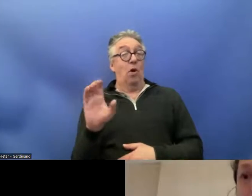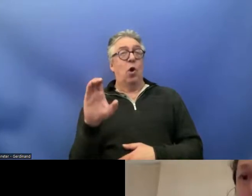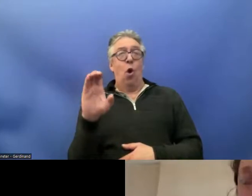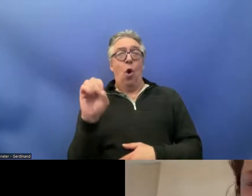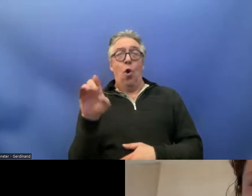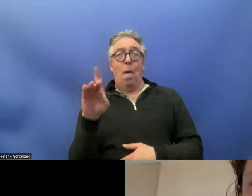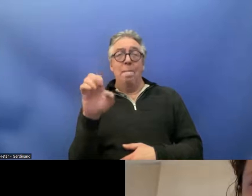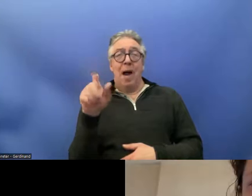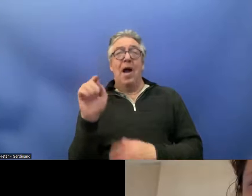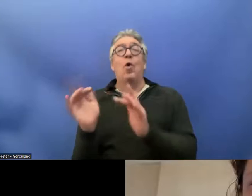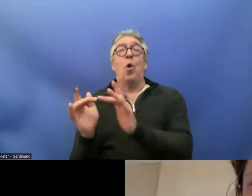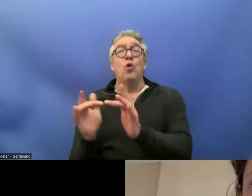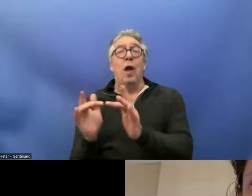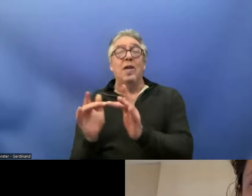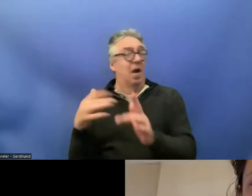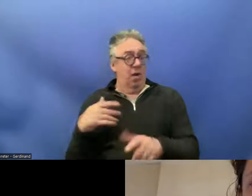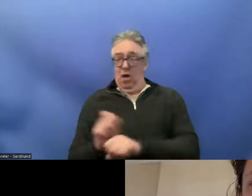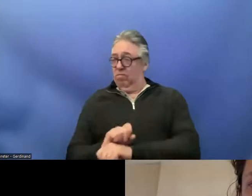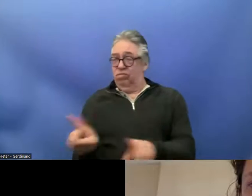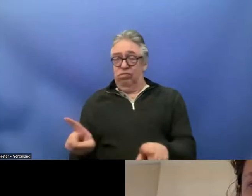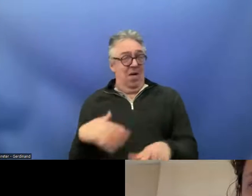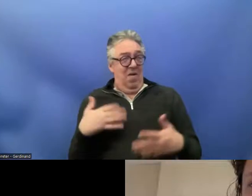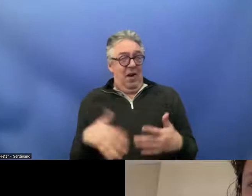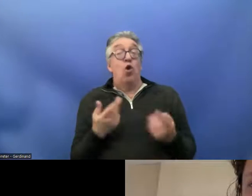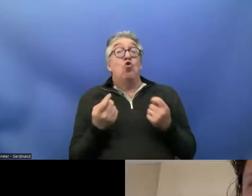Every contact I could reach was sent.